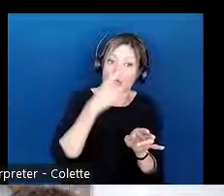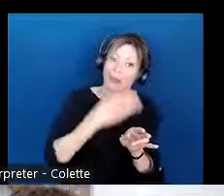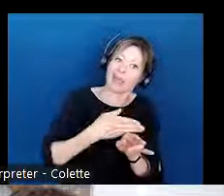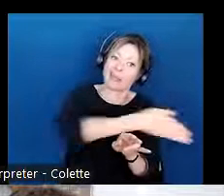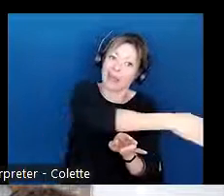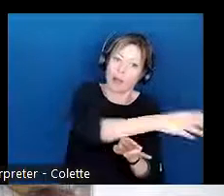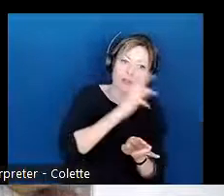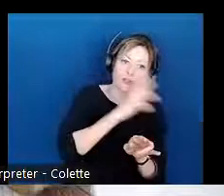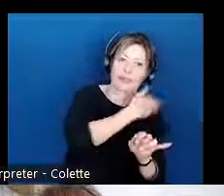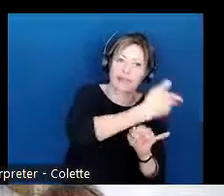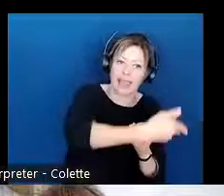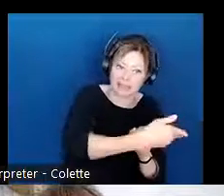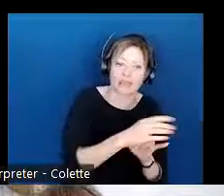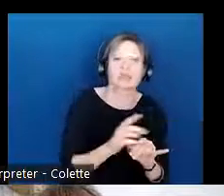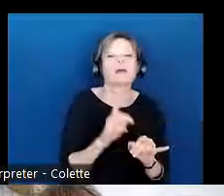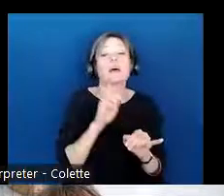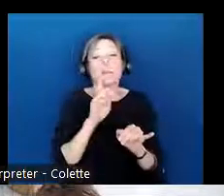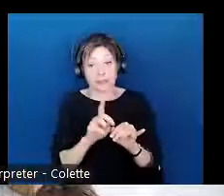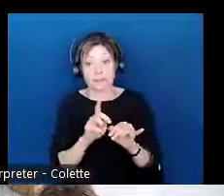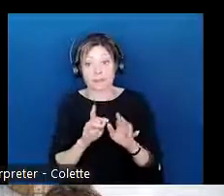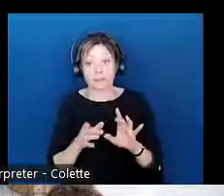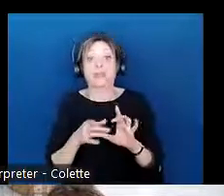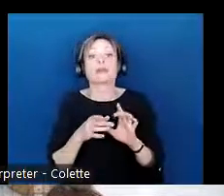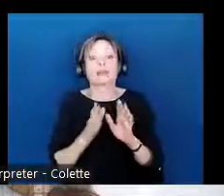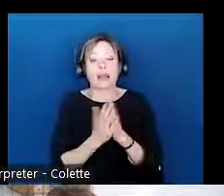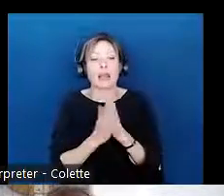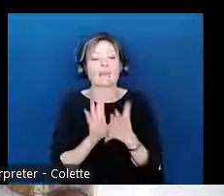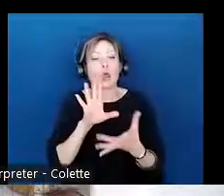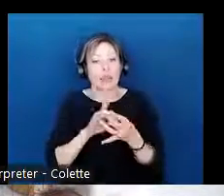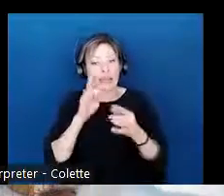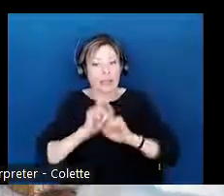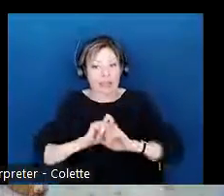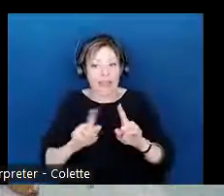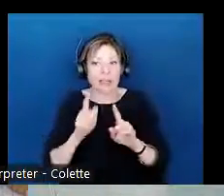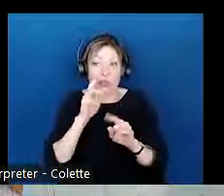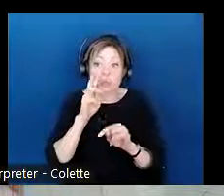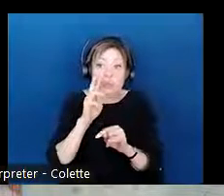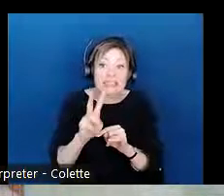the uh the link to the leaflet around because then you can see that it's a circular route